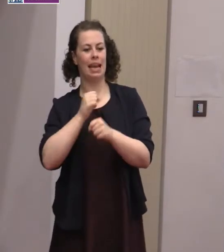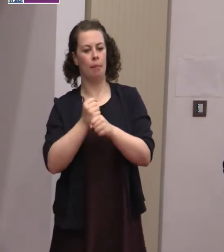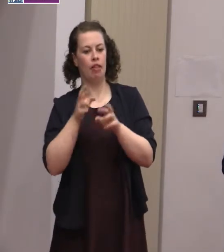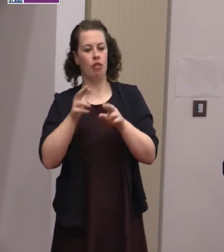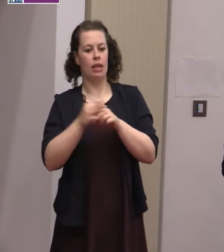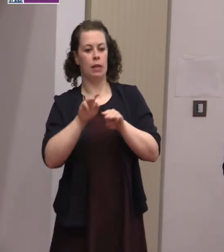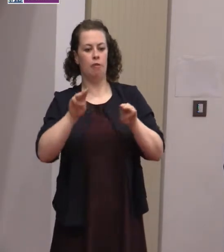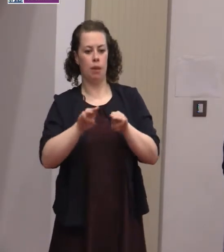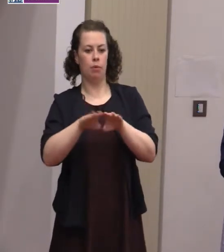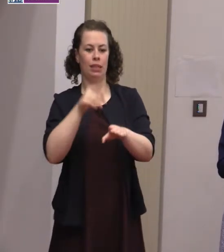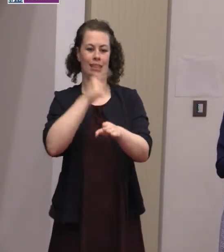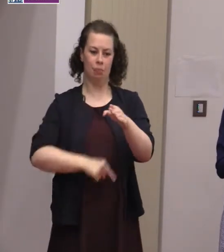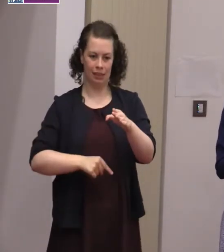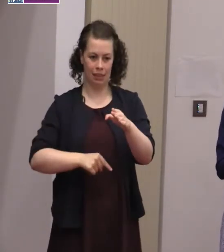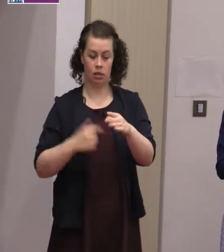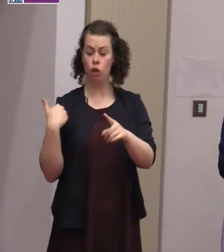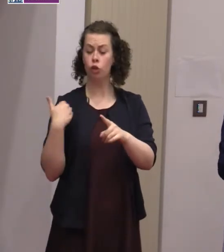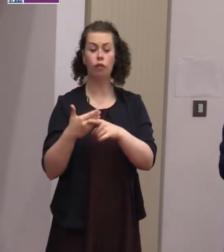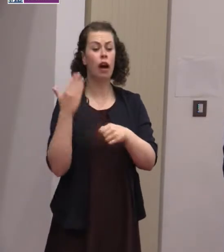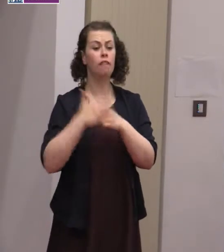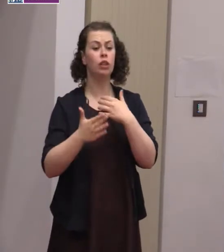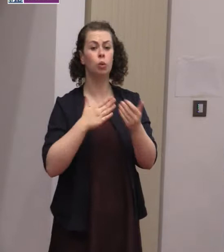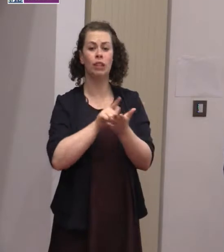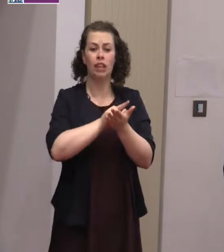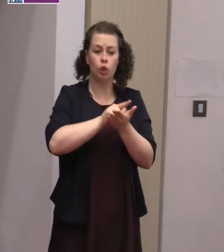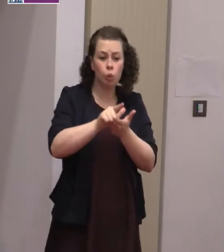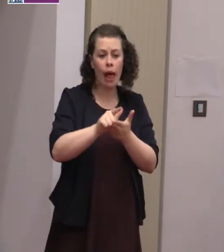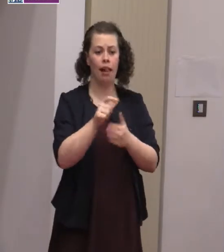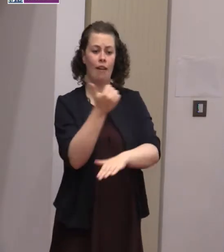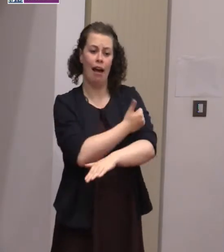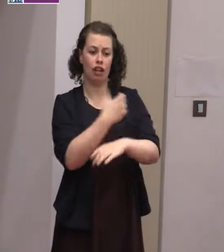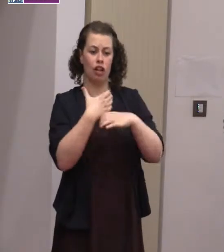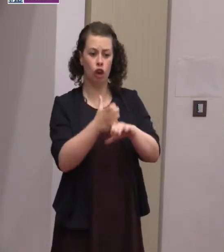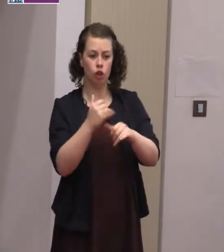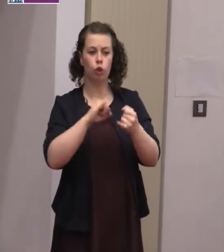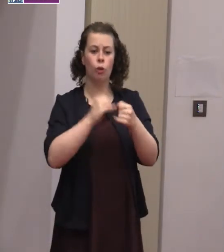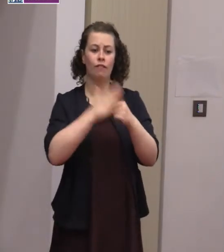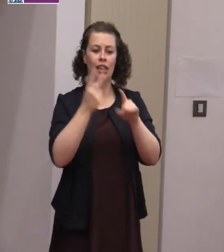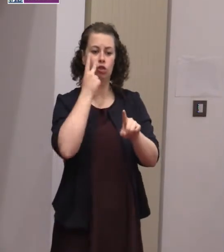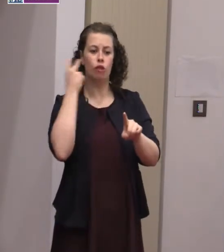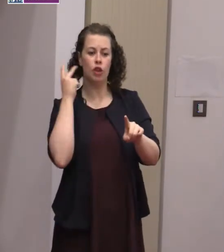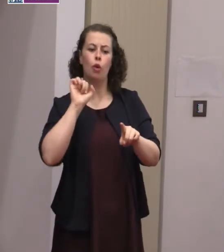So far, they have been around 12 applicant countries state reports have been examined